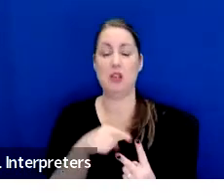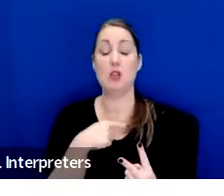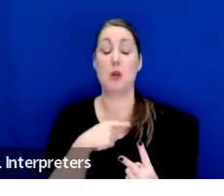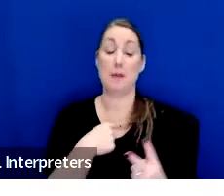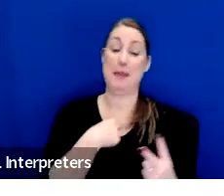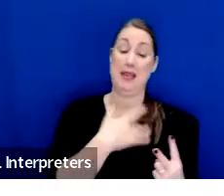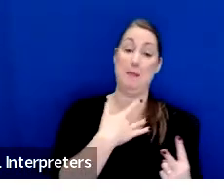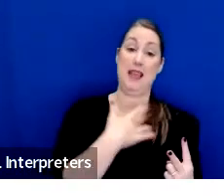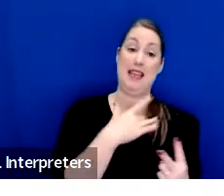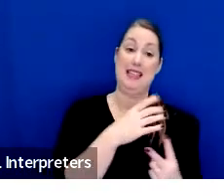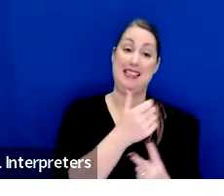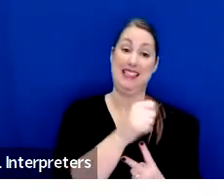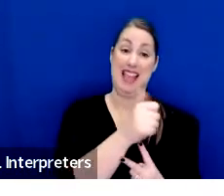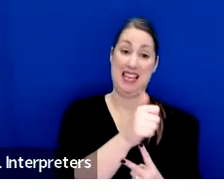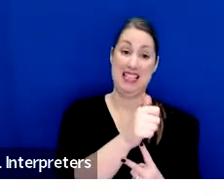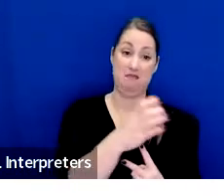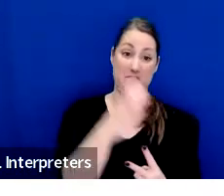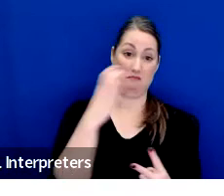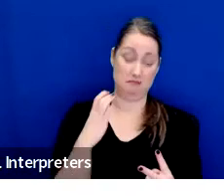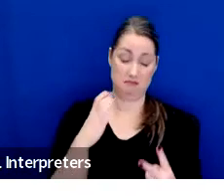So we kind of split up the work that way.